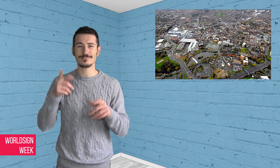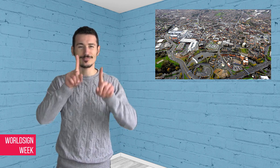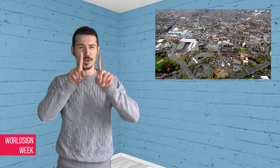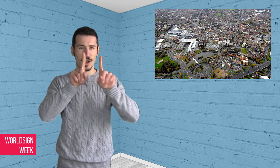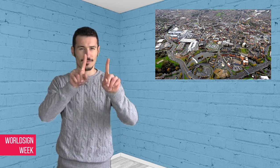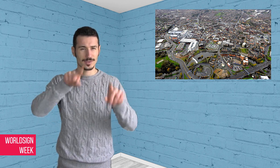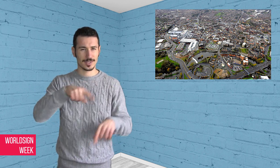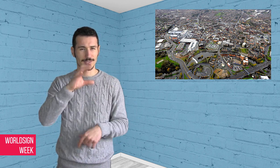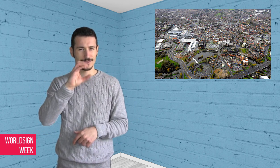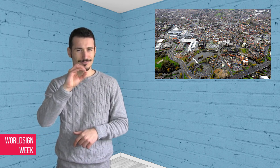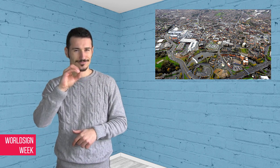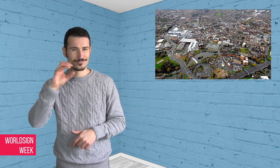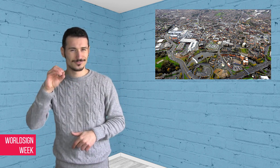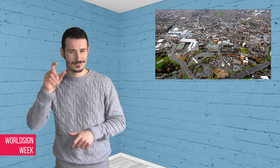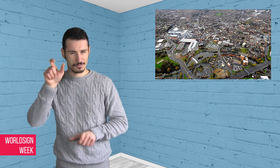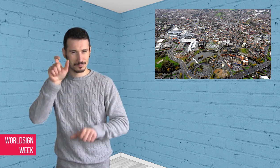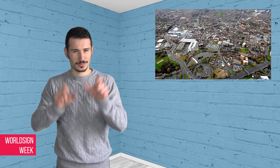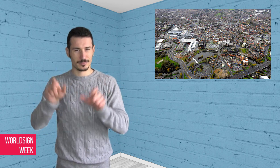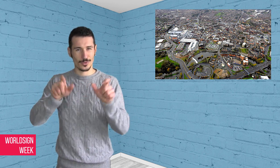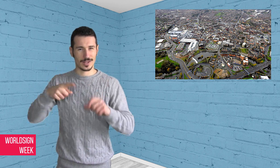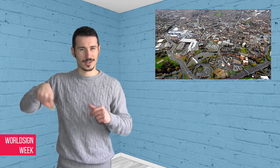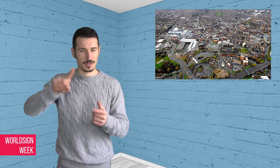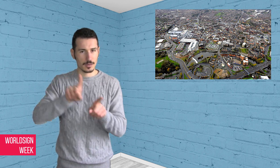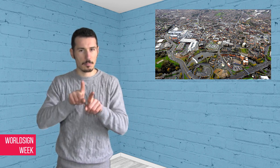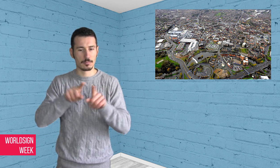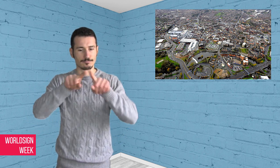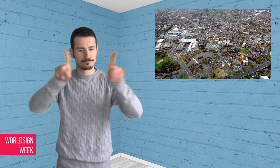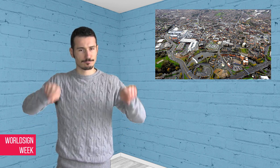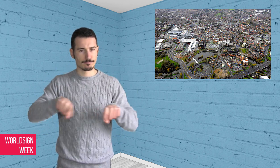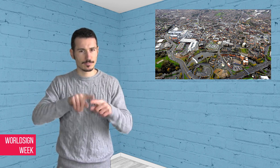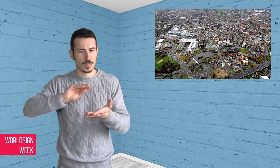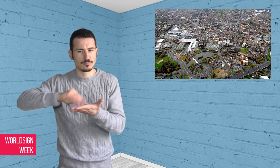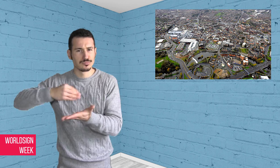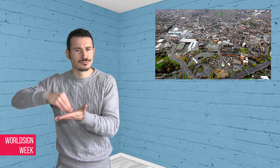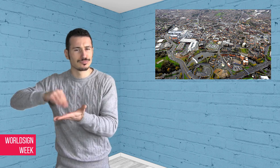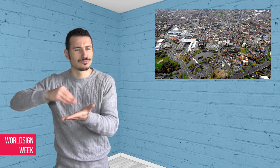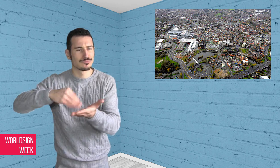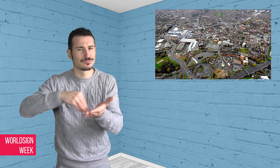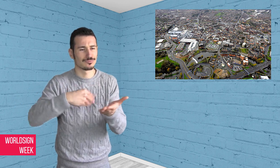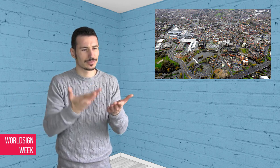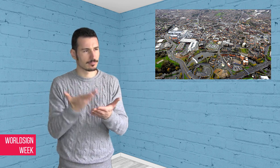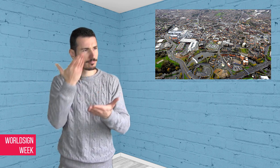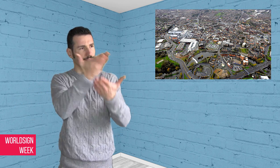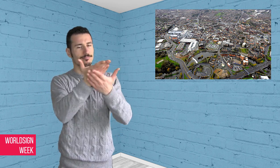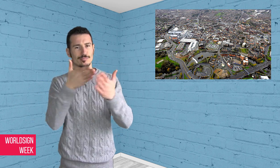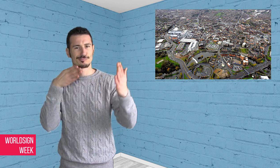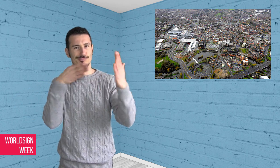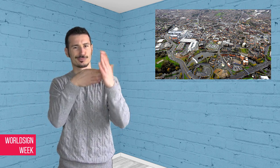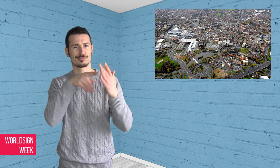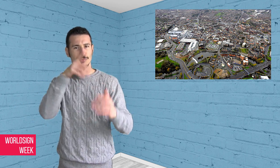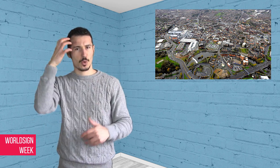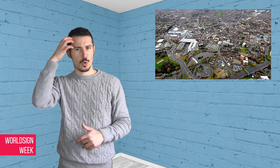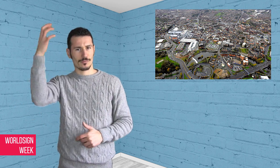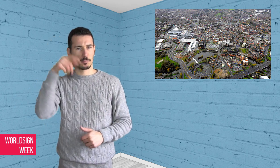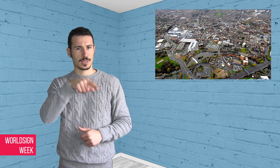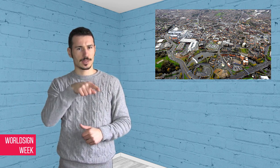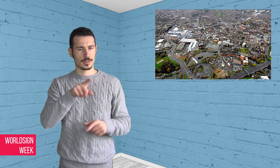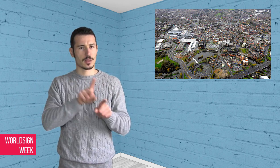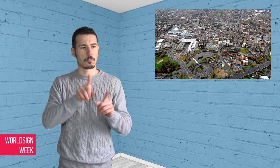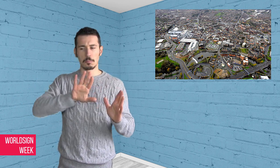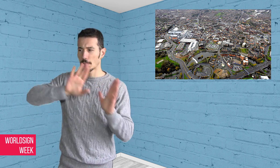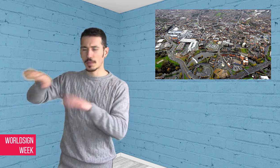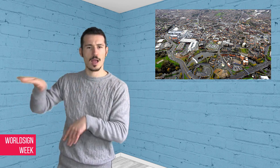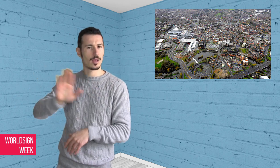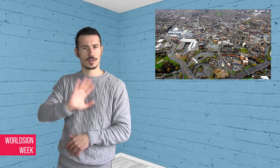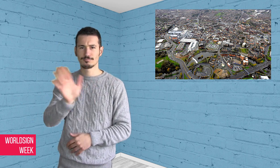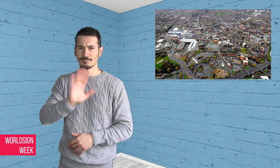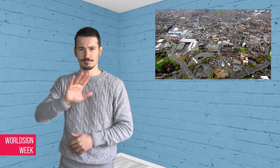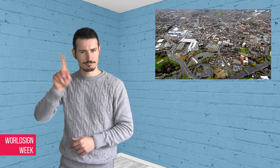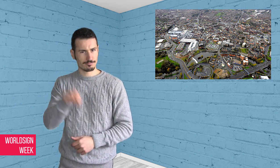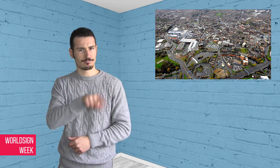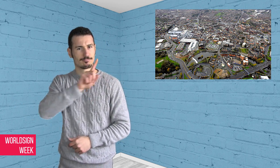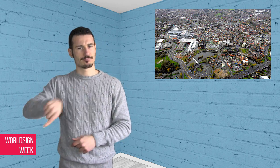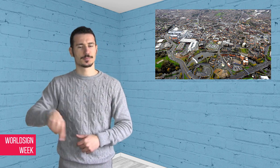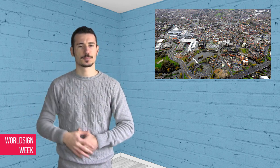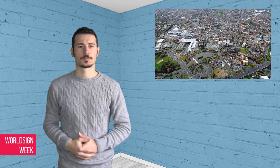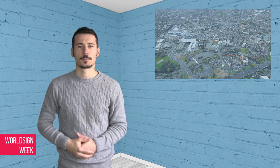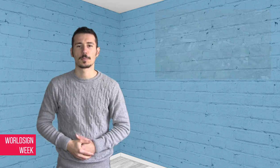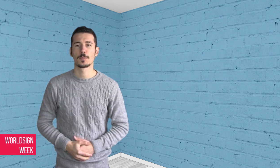against Lawand’s deportation.